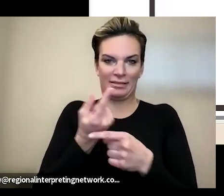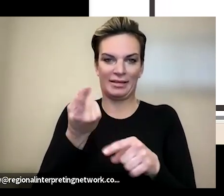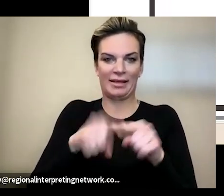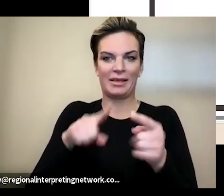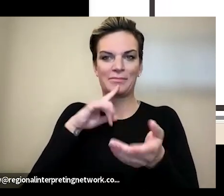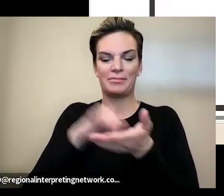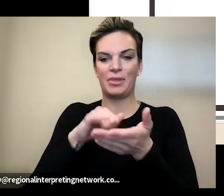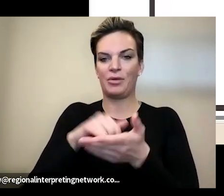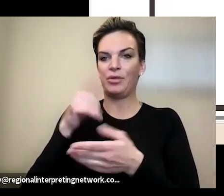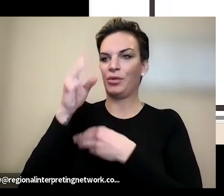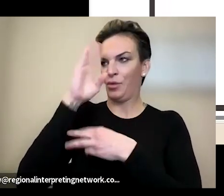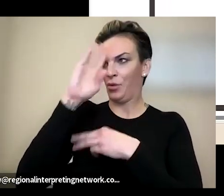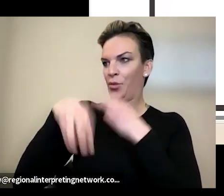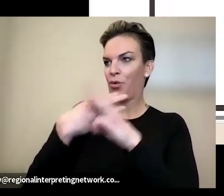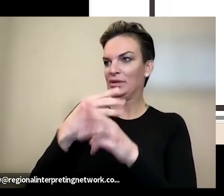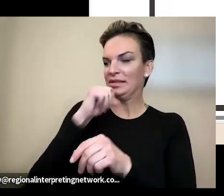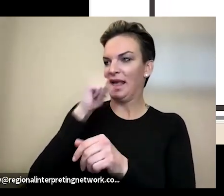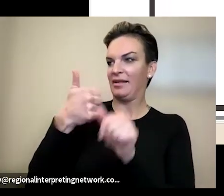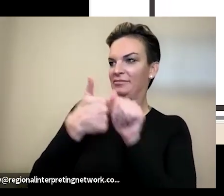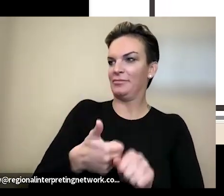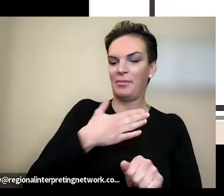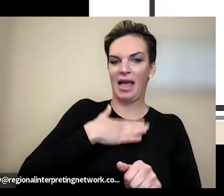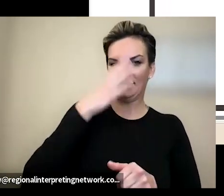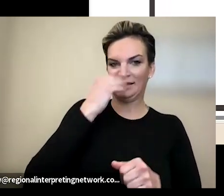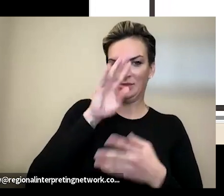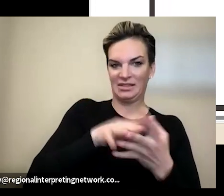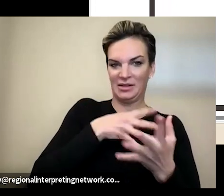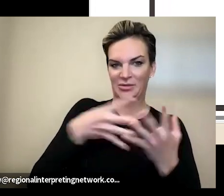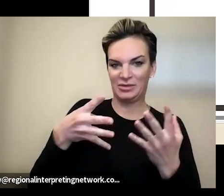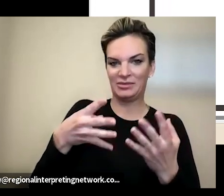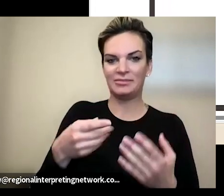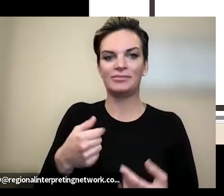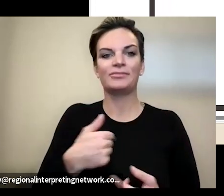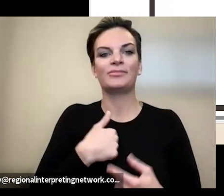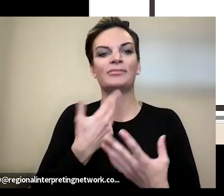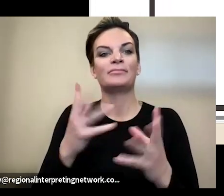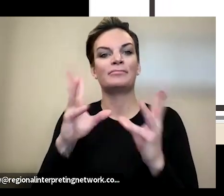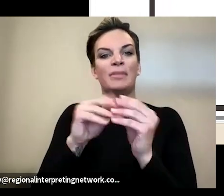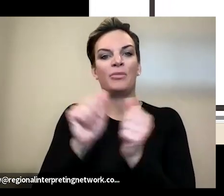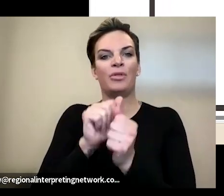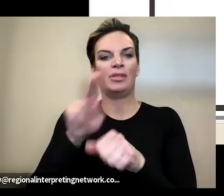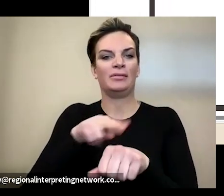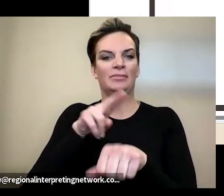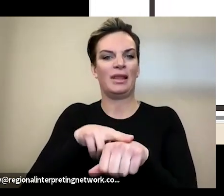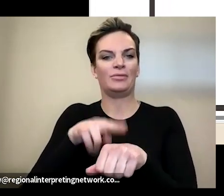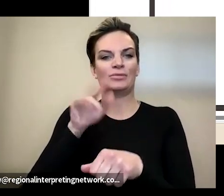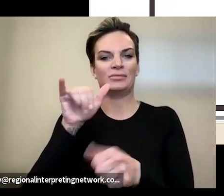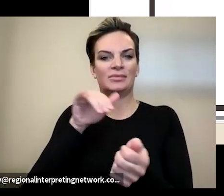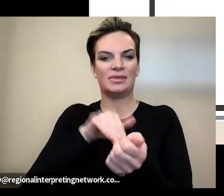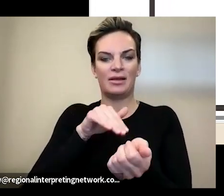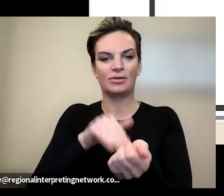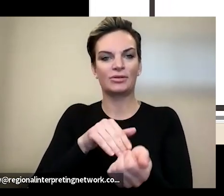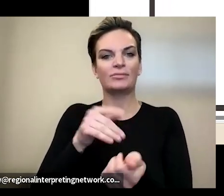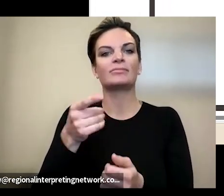my sleep schedule, so I met with a naturopath on a different issue, got it addressed, and then she